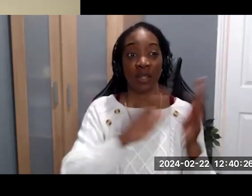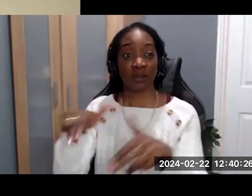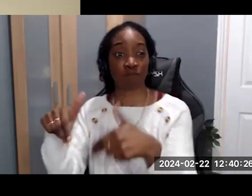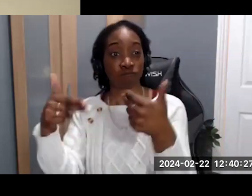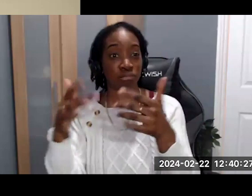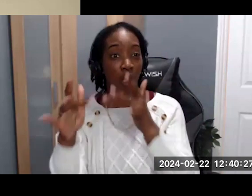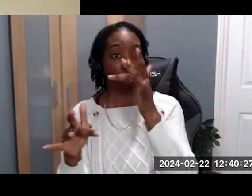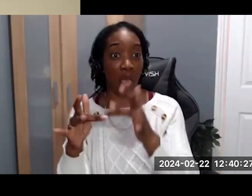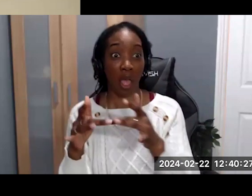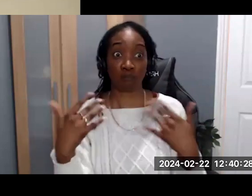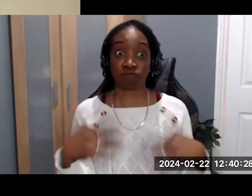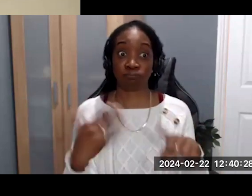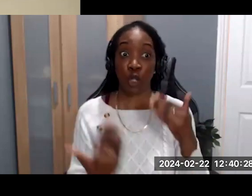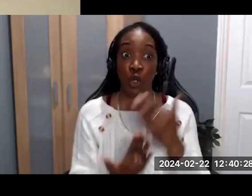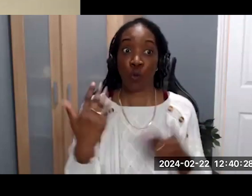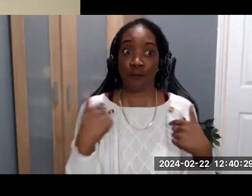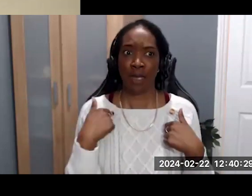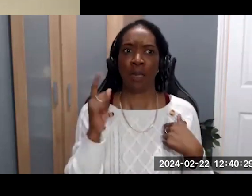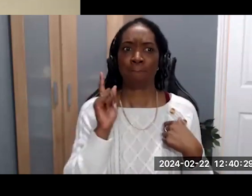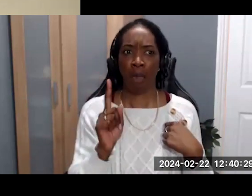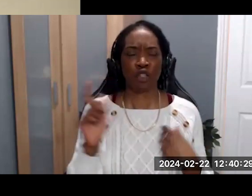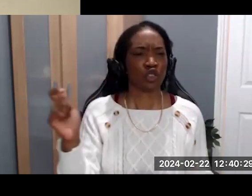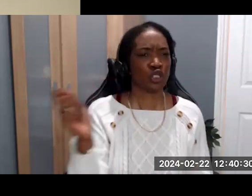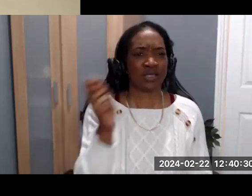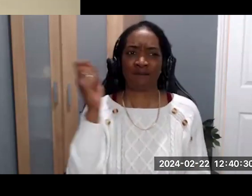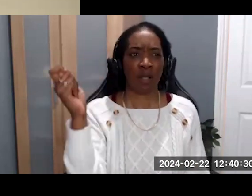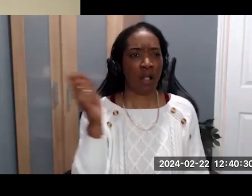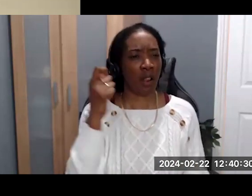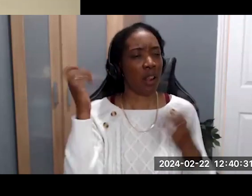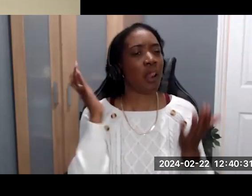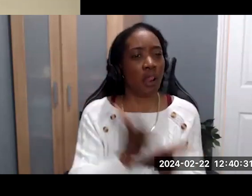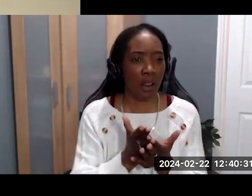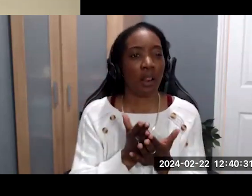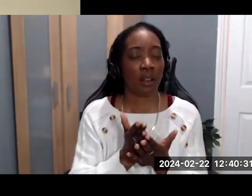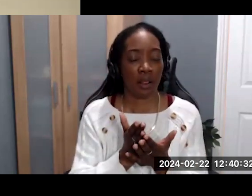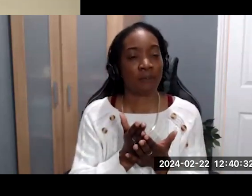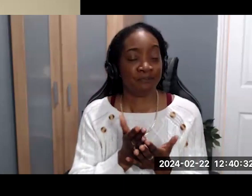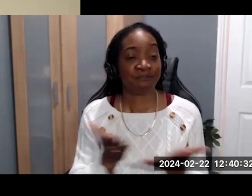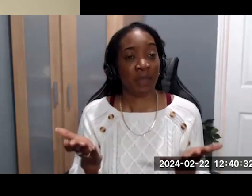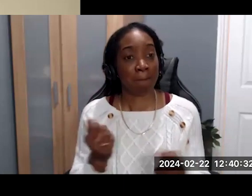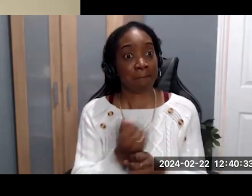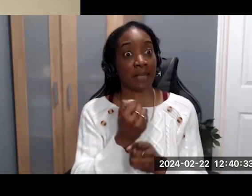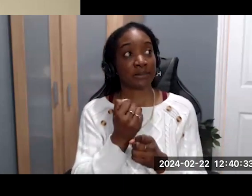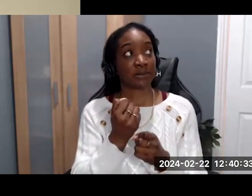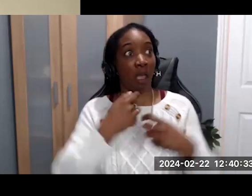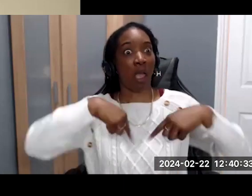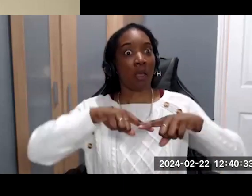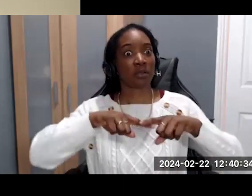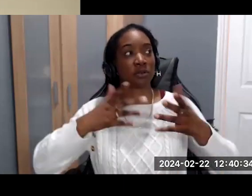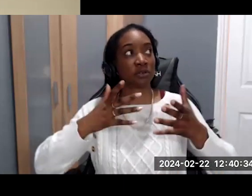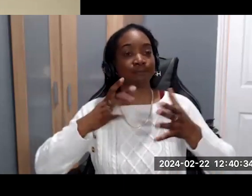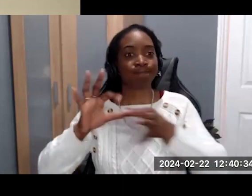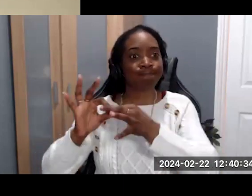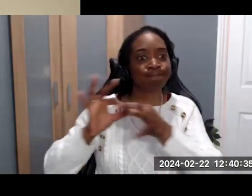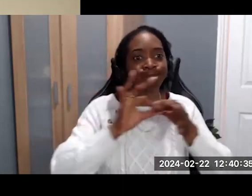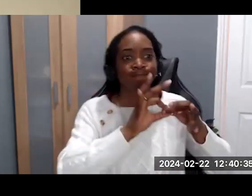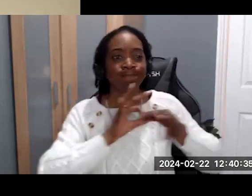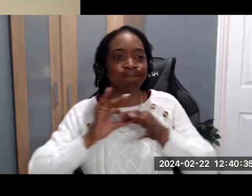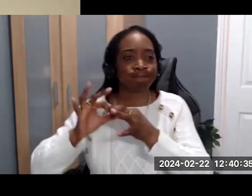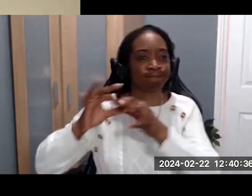very successful I must say because it um made us all remain aligned in terms of the creative